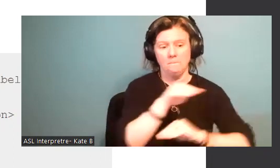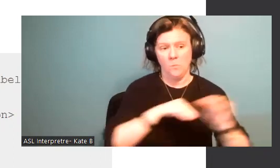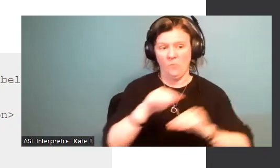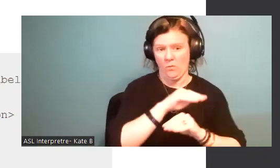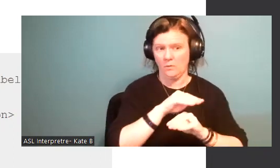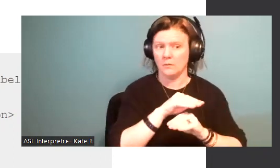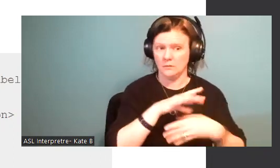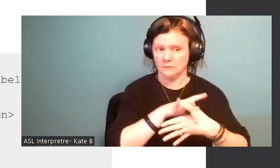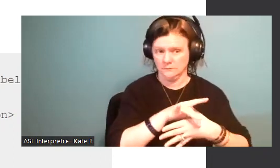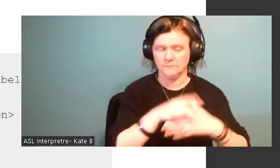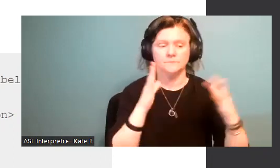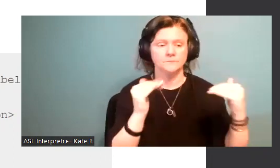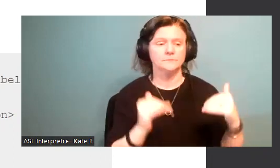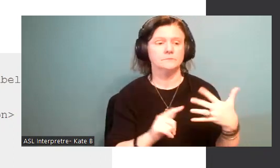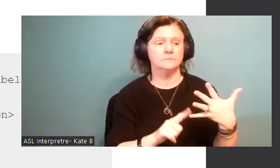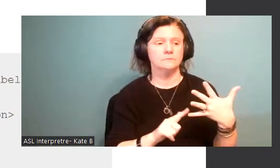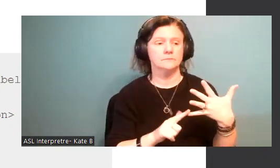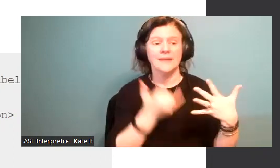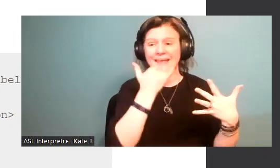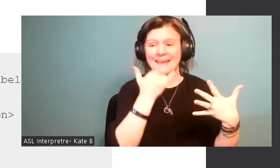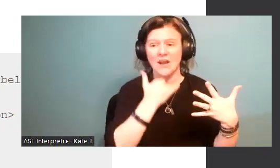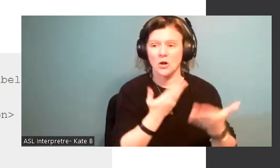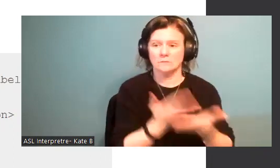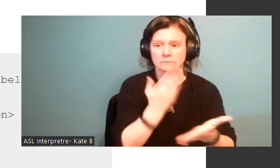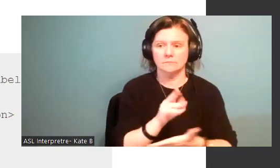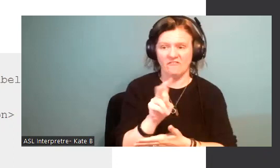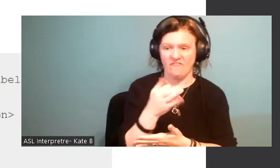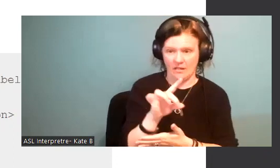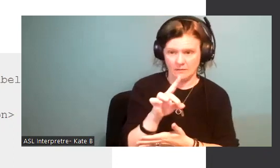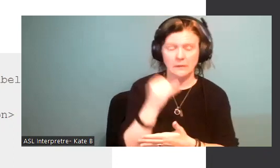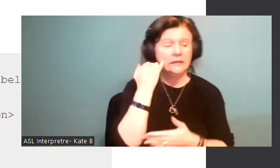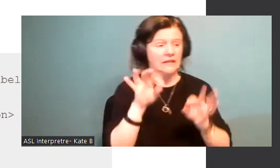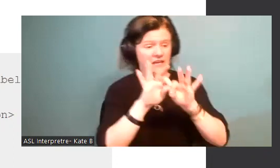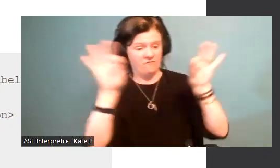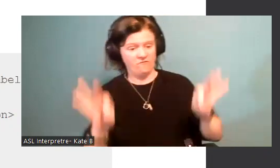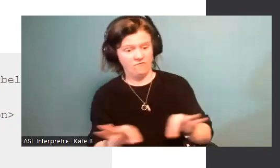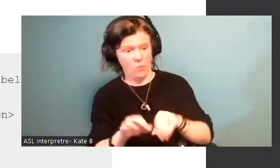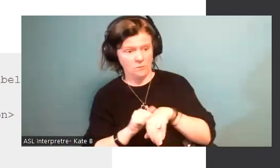aren't relevant to the page, eye candy or not currently